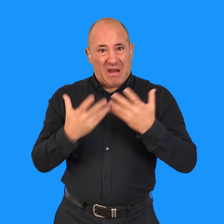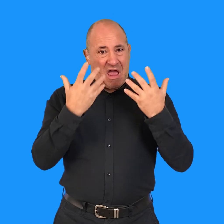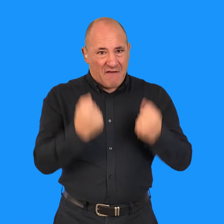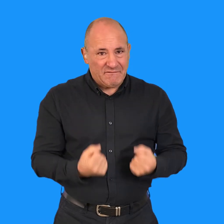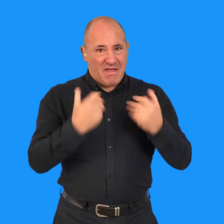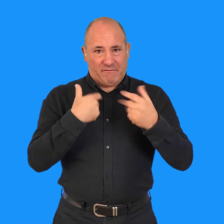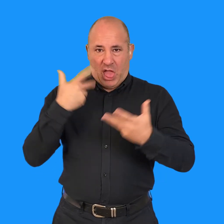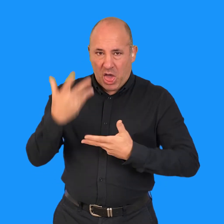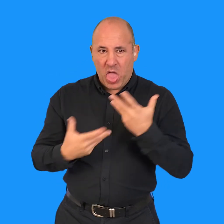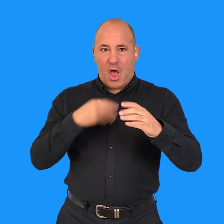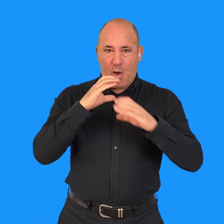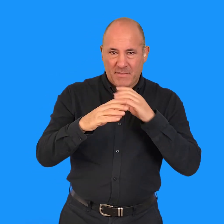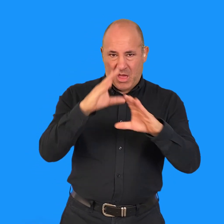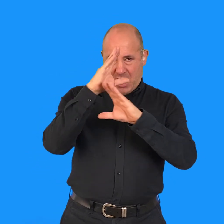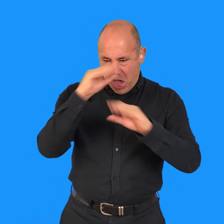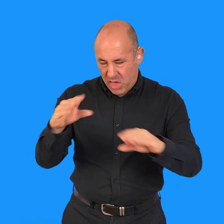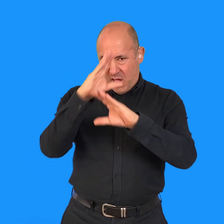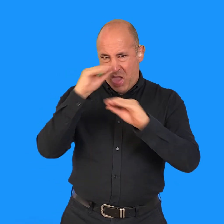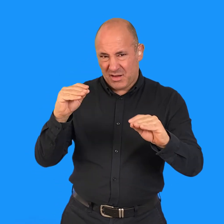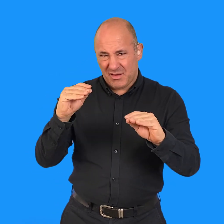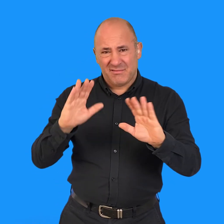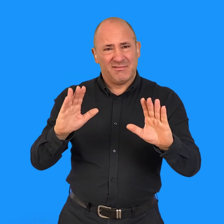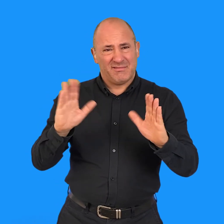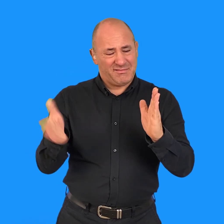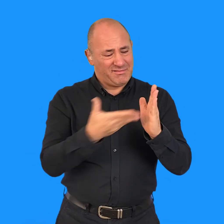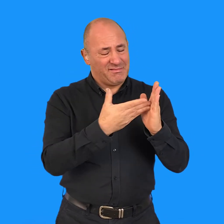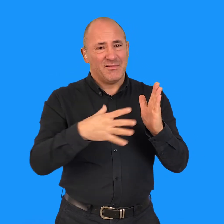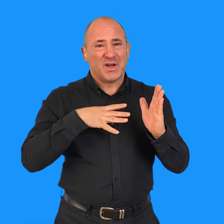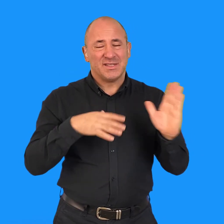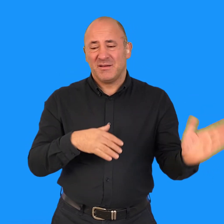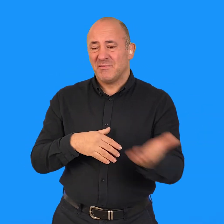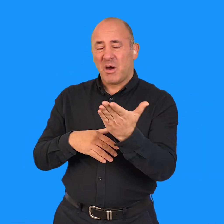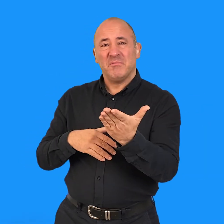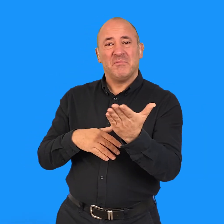and communicate that without me having to say it to every person I meet.